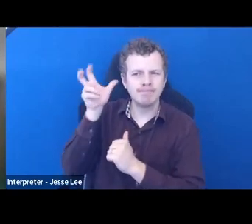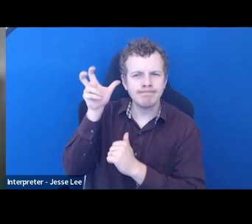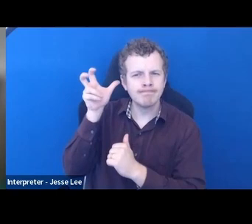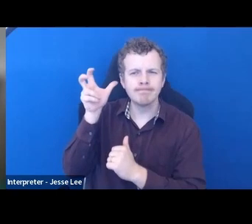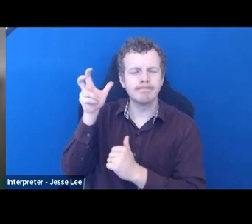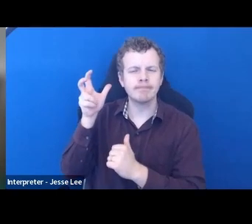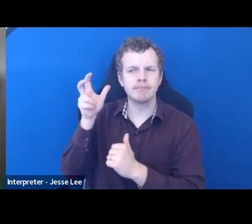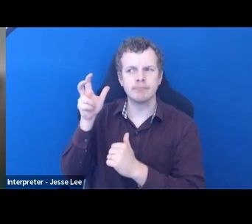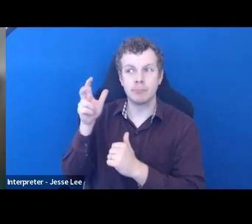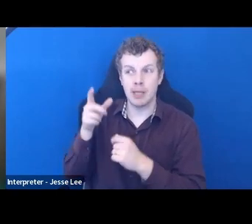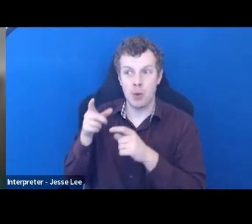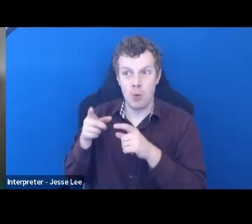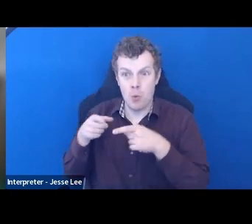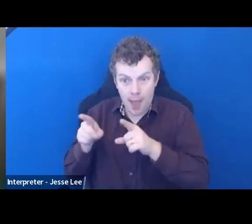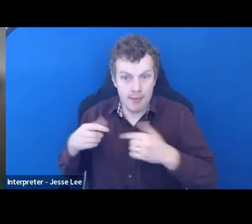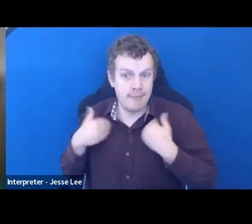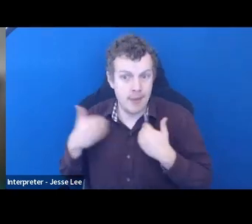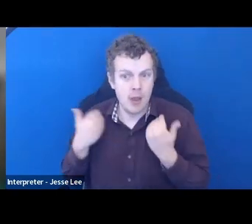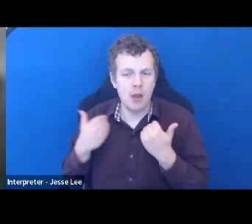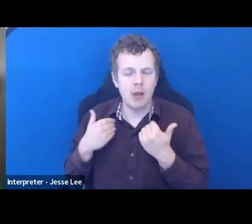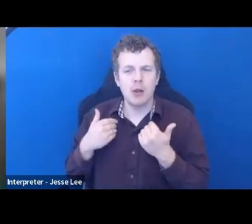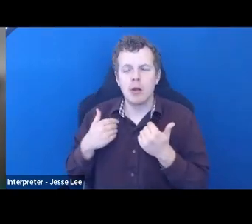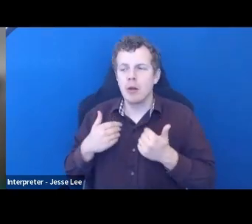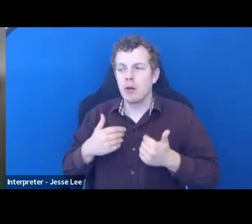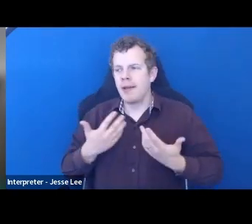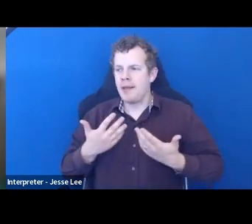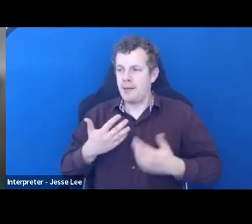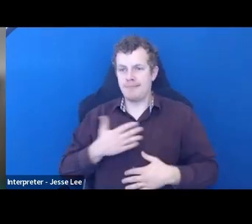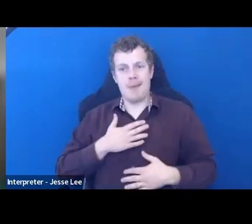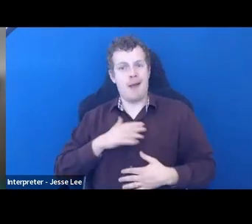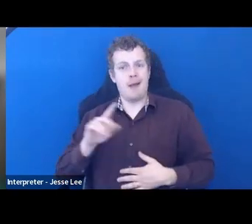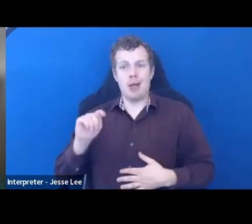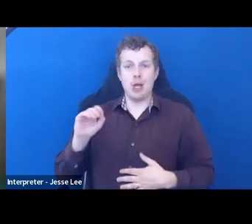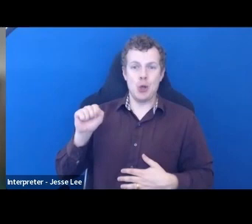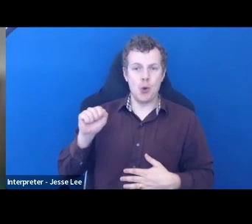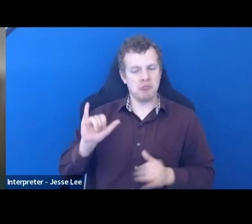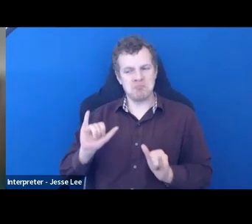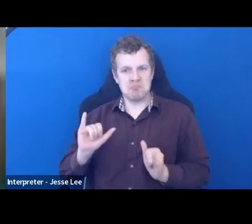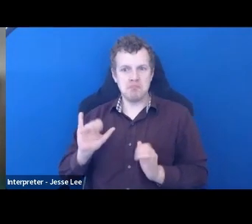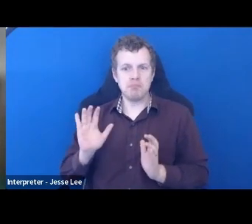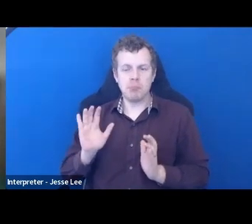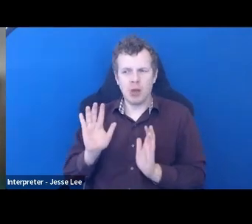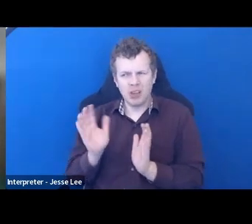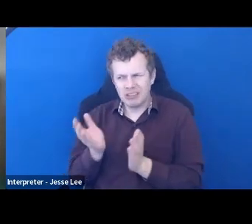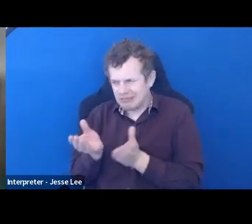And not just keeping those for ourselves. So we can share those with families. We can share those with teachers.